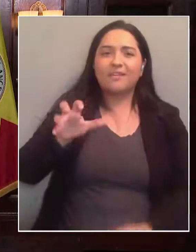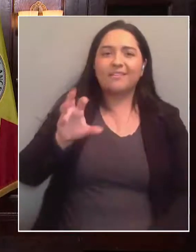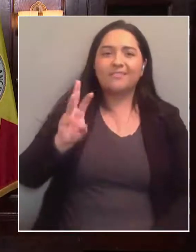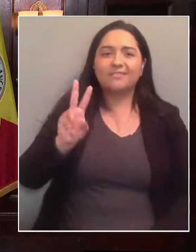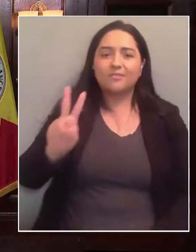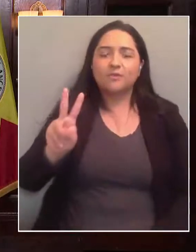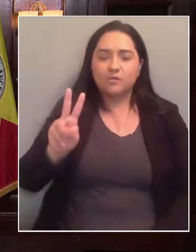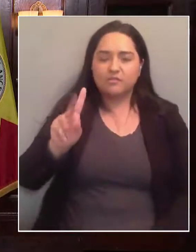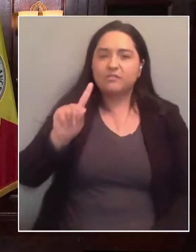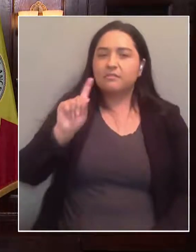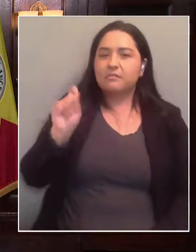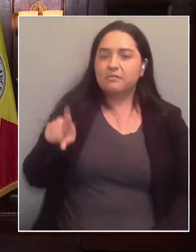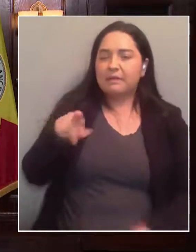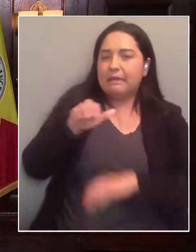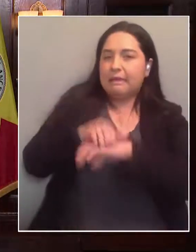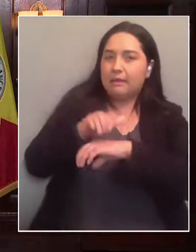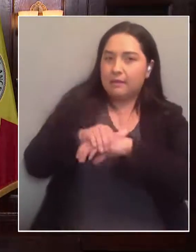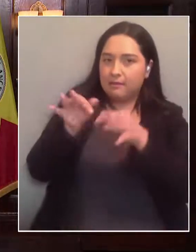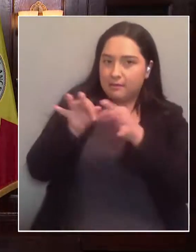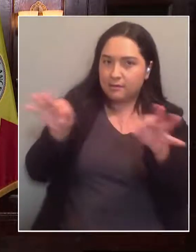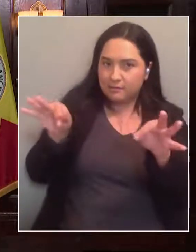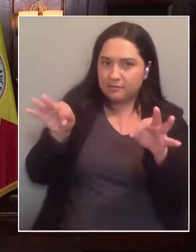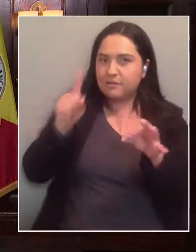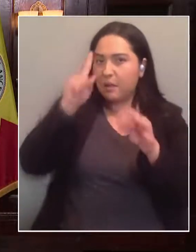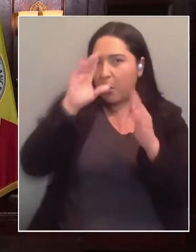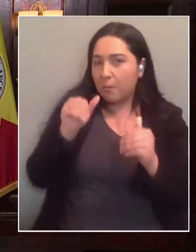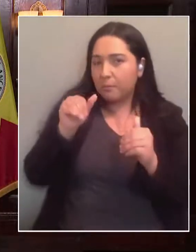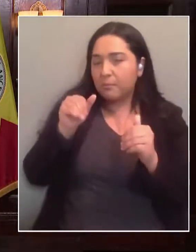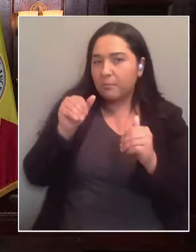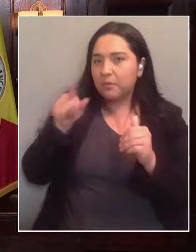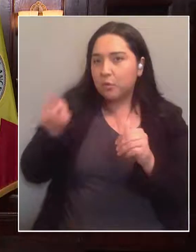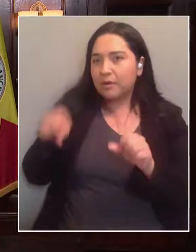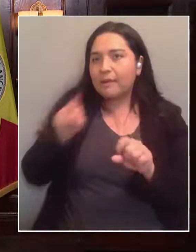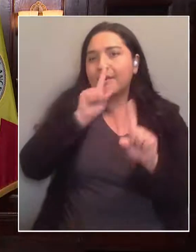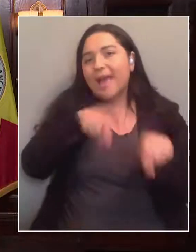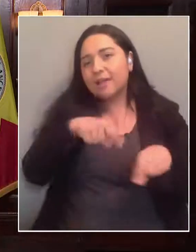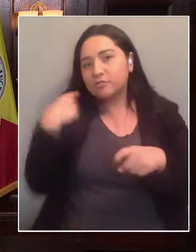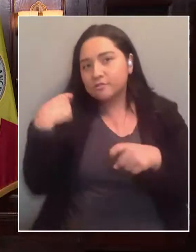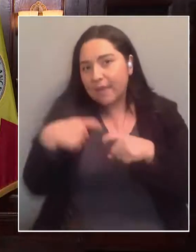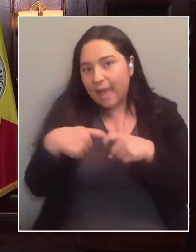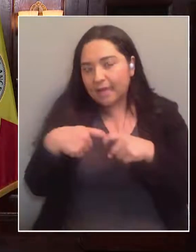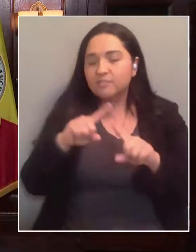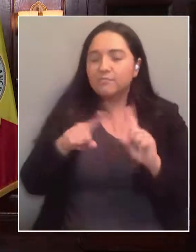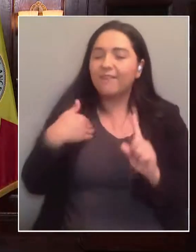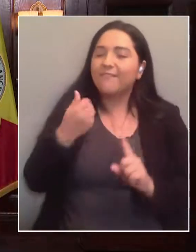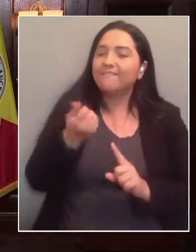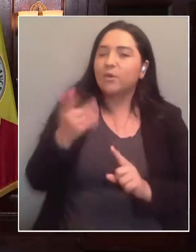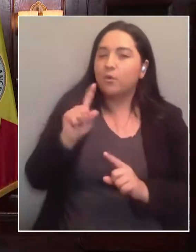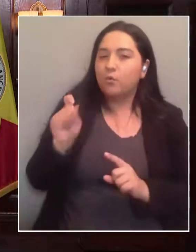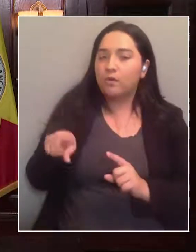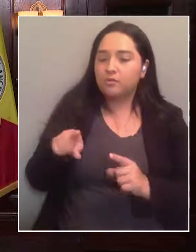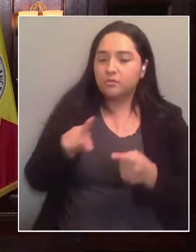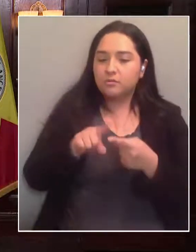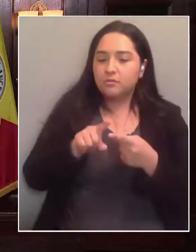I'M GOING TO ASK MY QUESTIONS AND MABLE YOU CAN TRANSLATE IN SPANISH. NUMBER ONE, IS THAT YOU